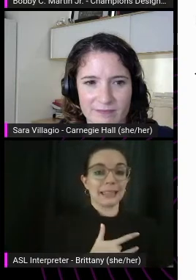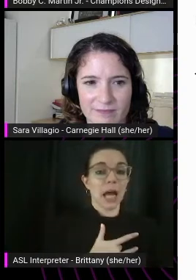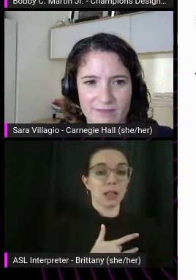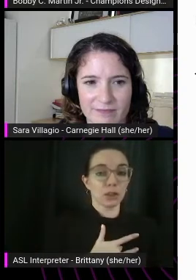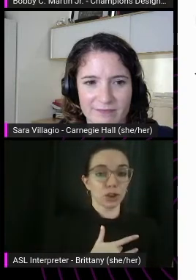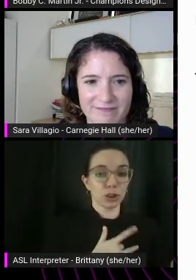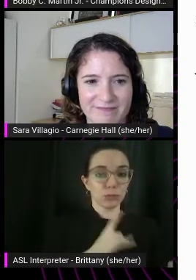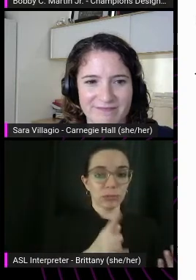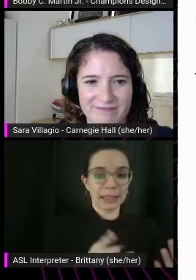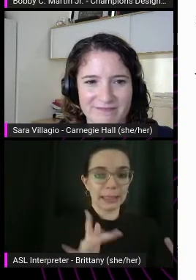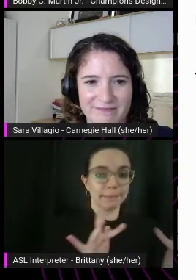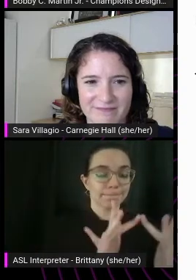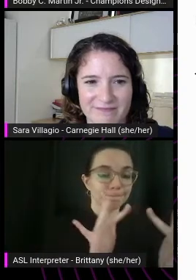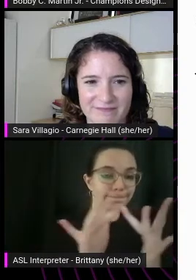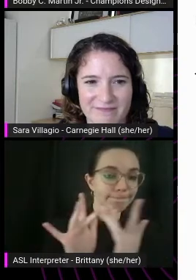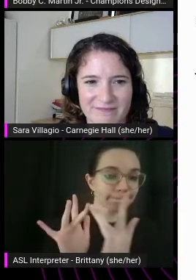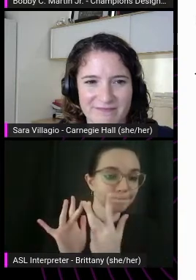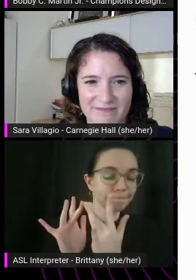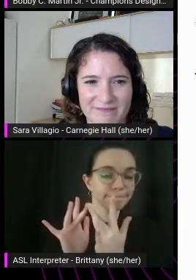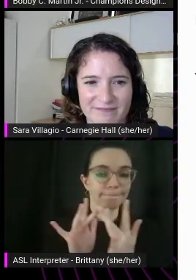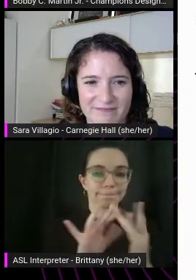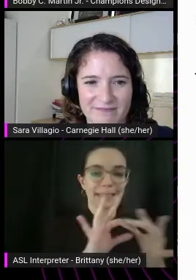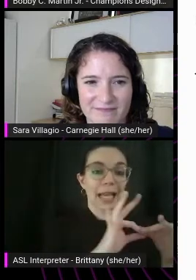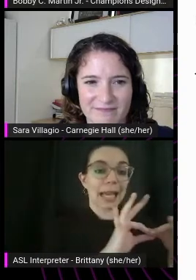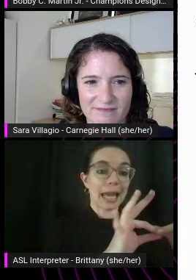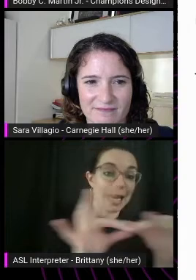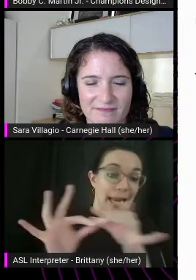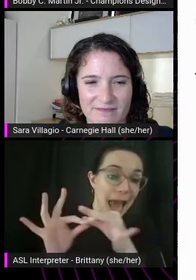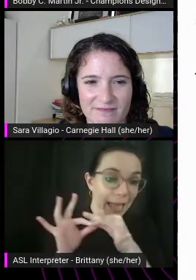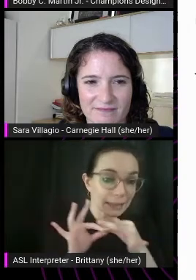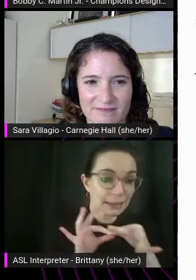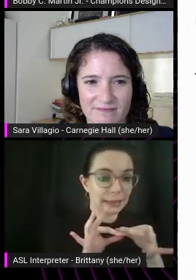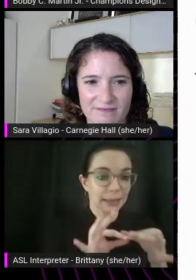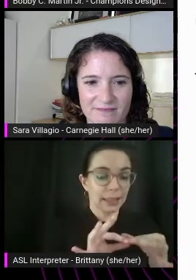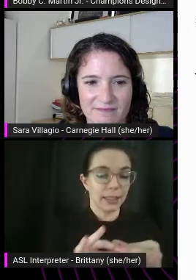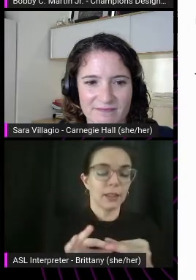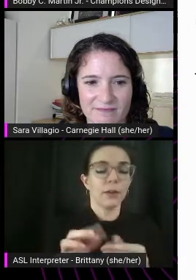that are being connected to by the education group.